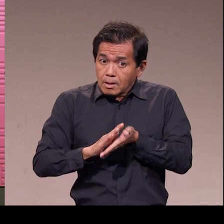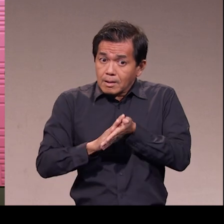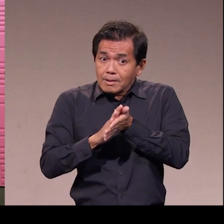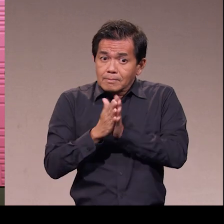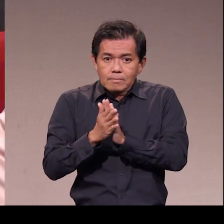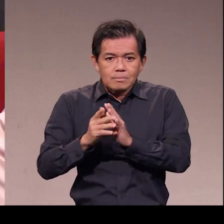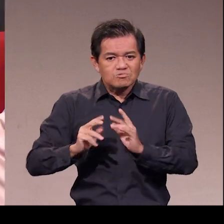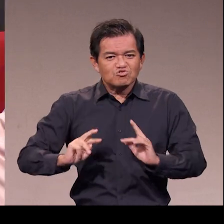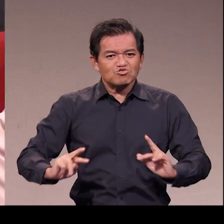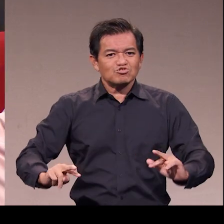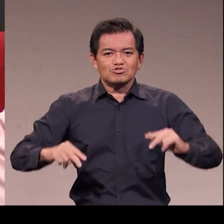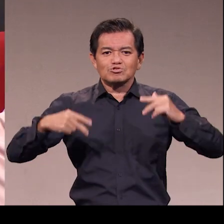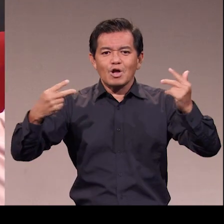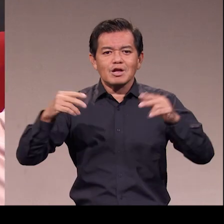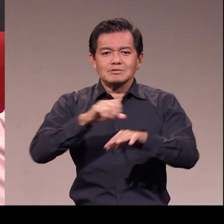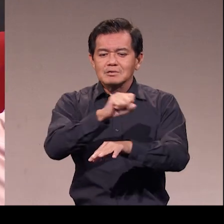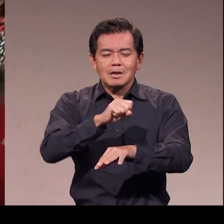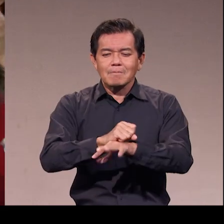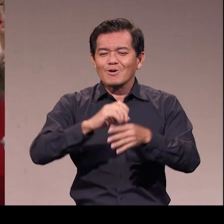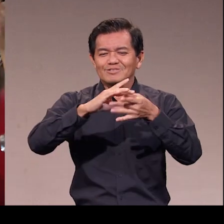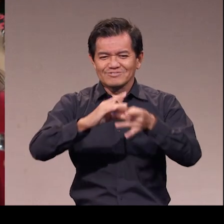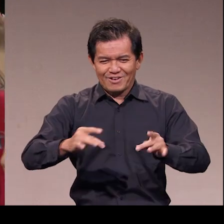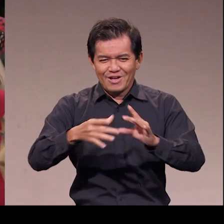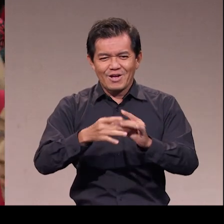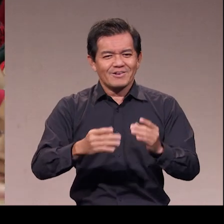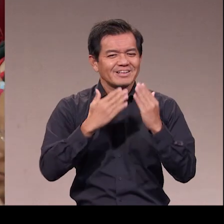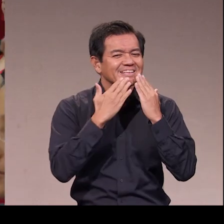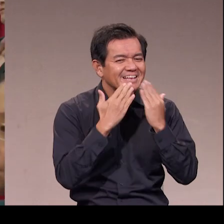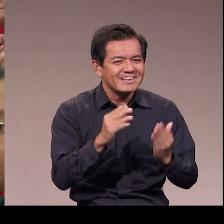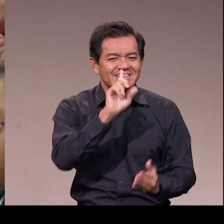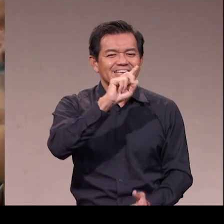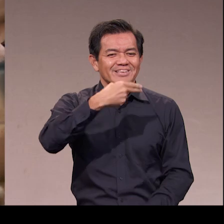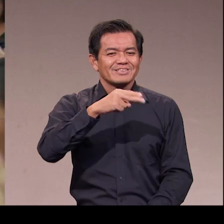Thank you Dhuha!